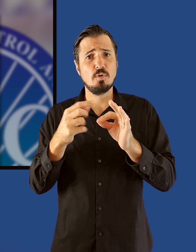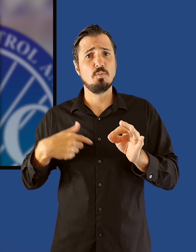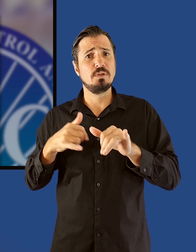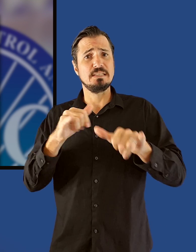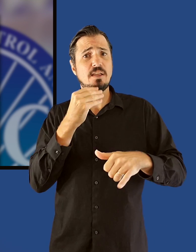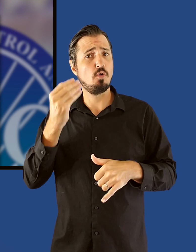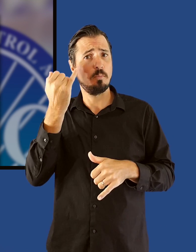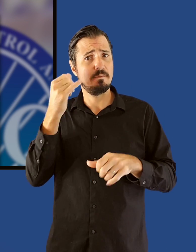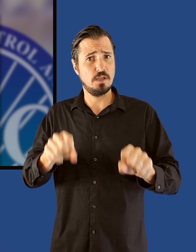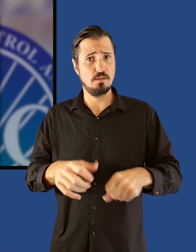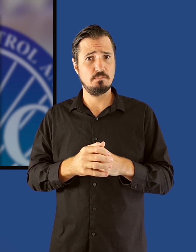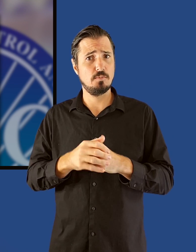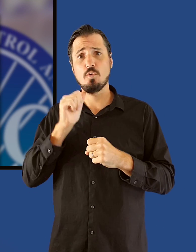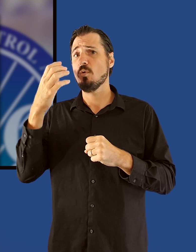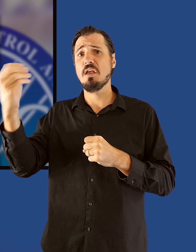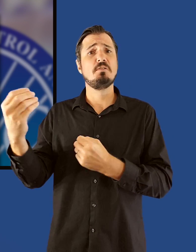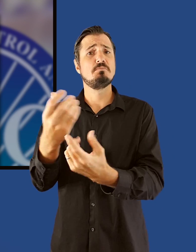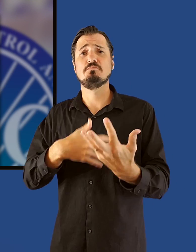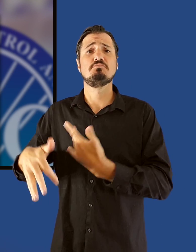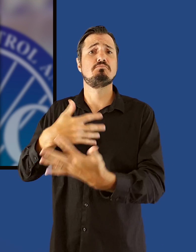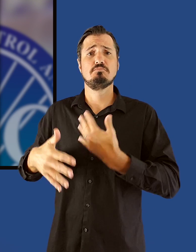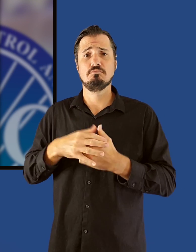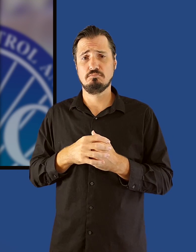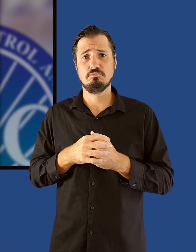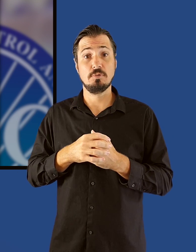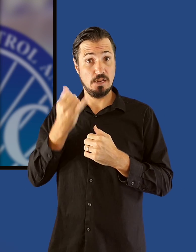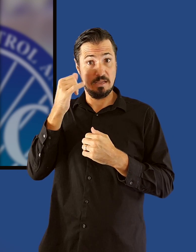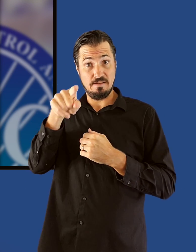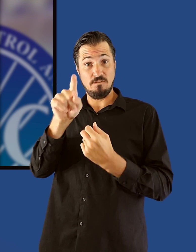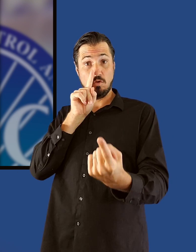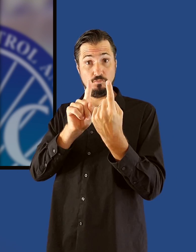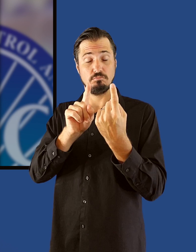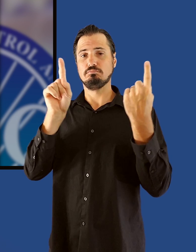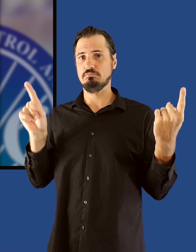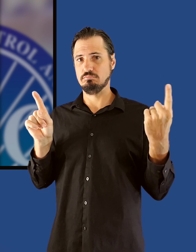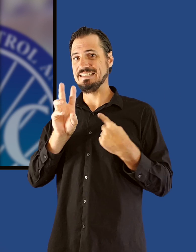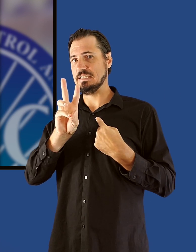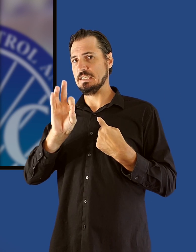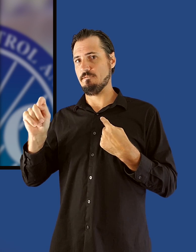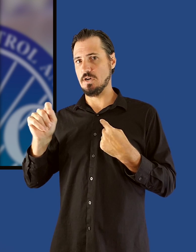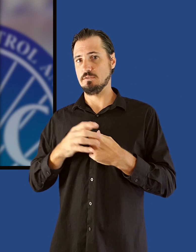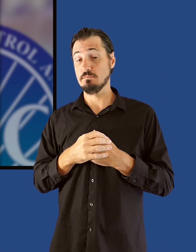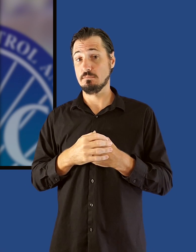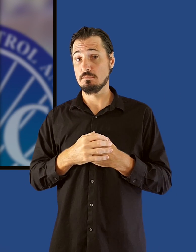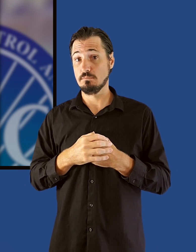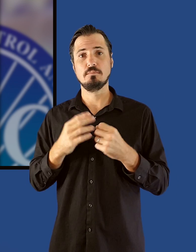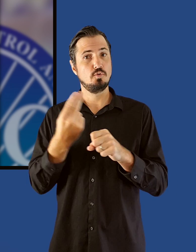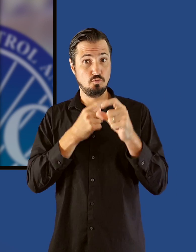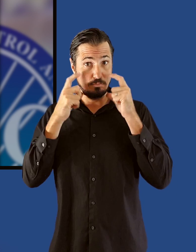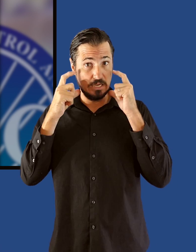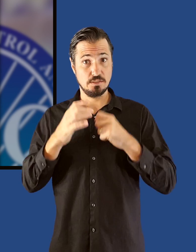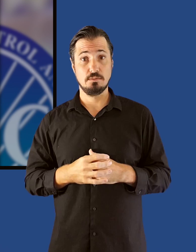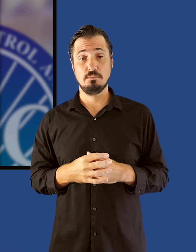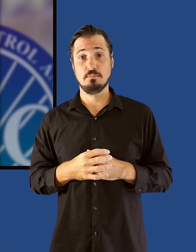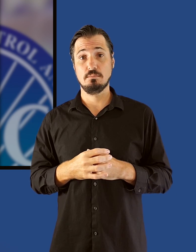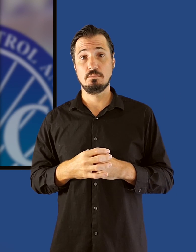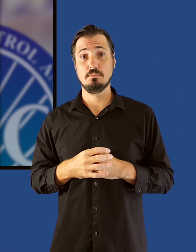Refrain from social gatherings or public outings. If you must interact with people outside of your home, maintain a distance of 6 feet of separation, and wear a mask.